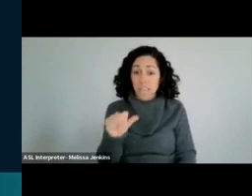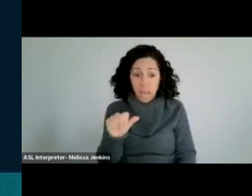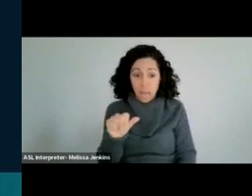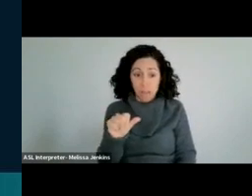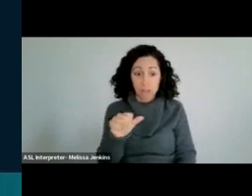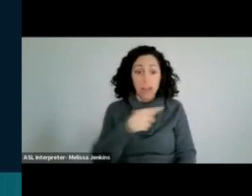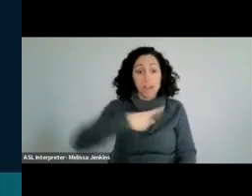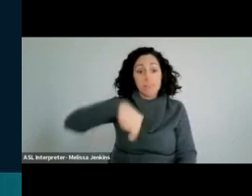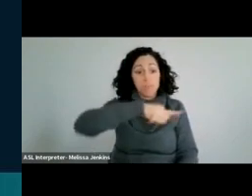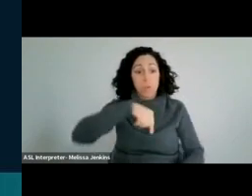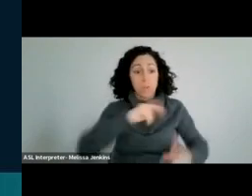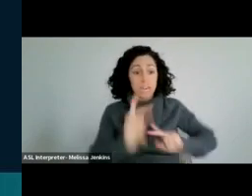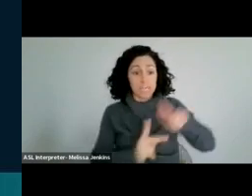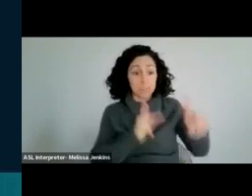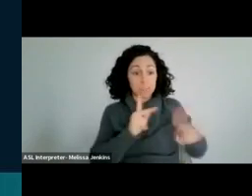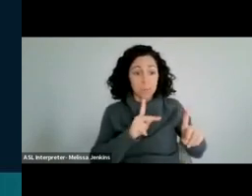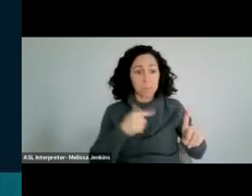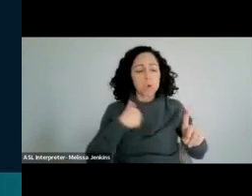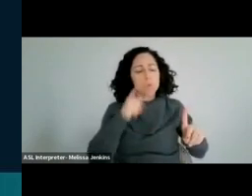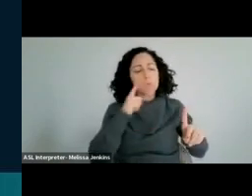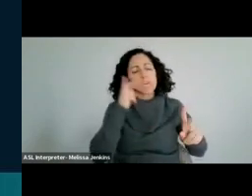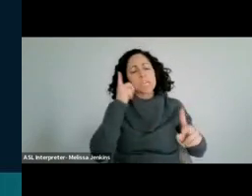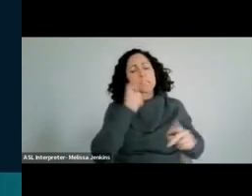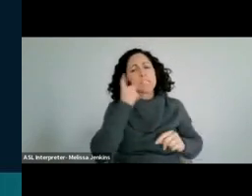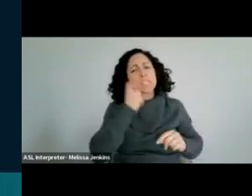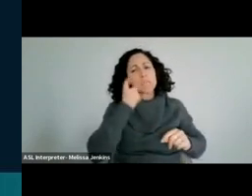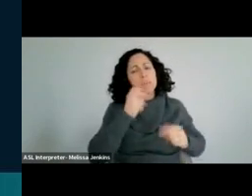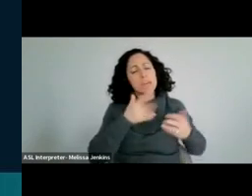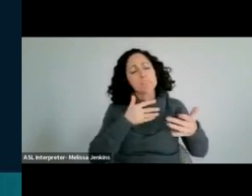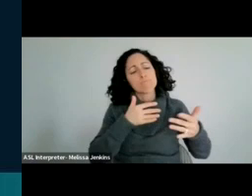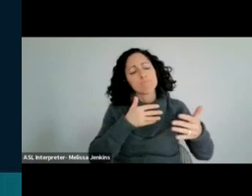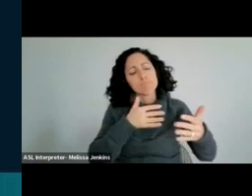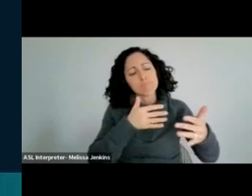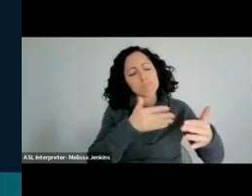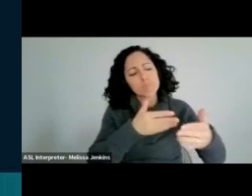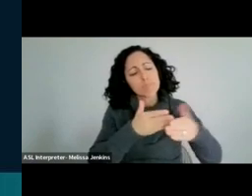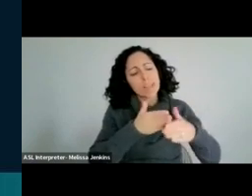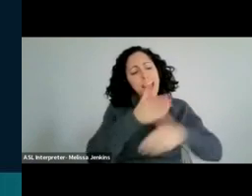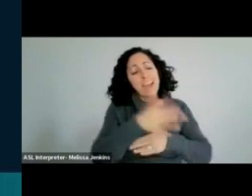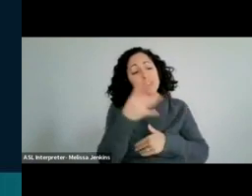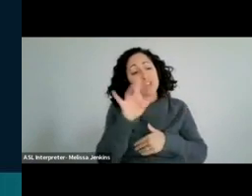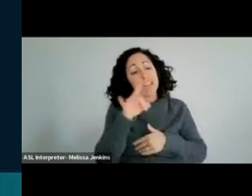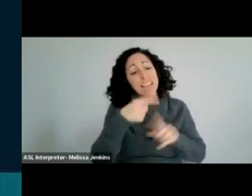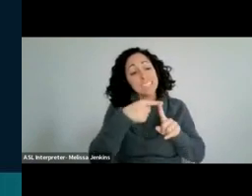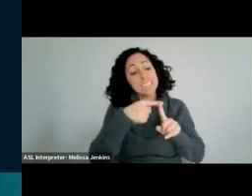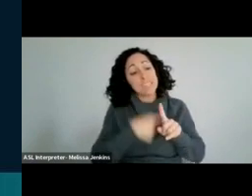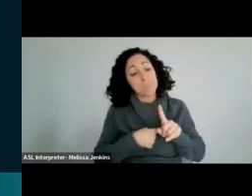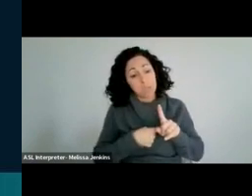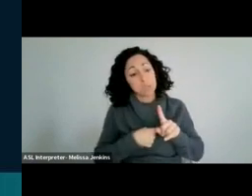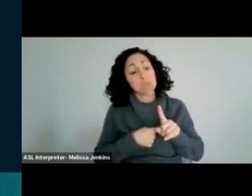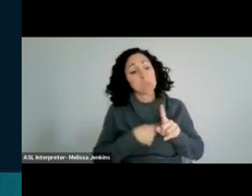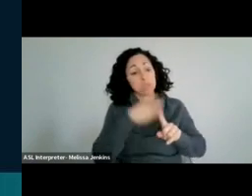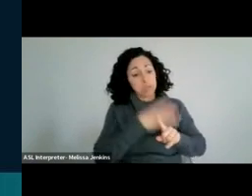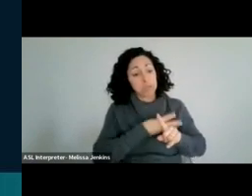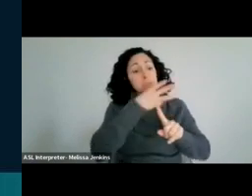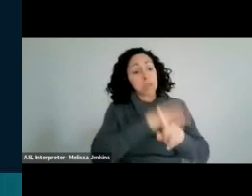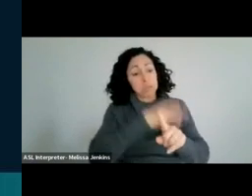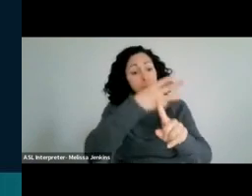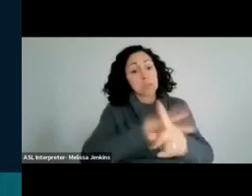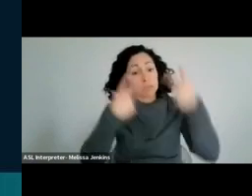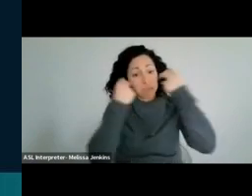we anticipate evaluating the endpoint after 18 months of follow up.